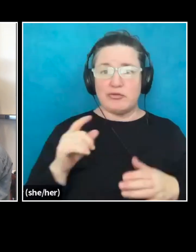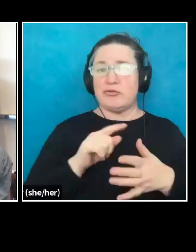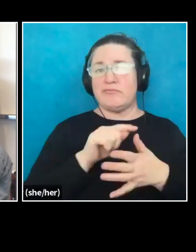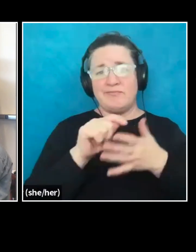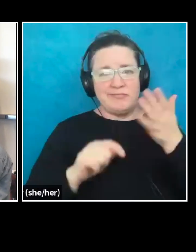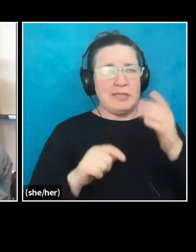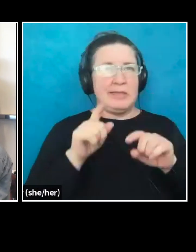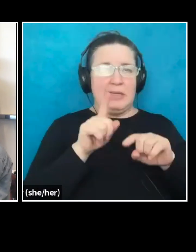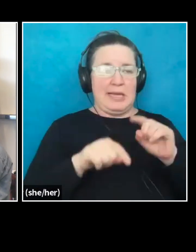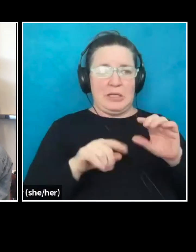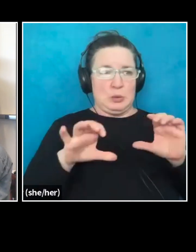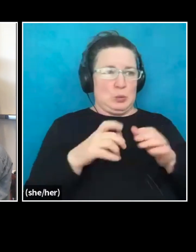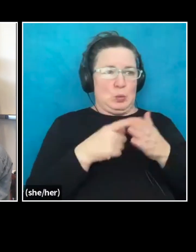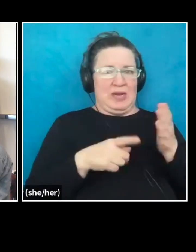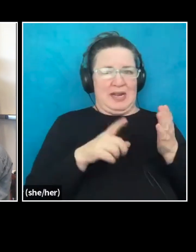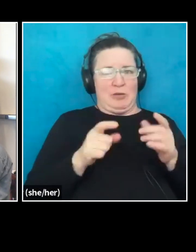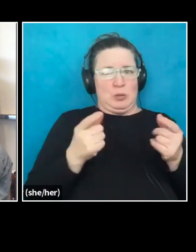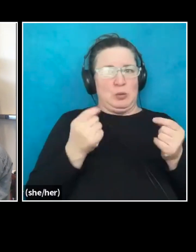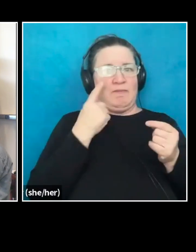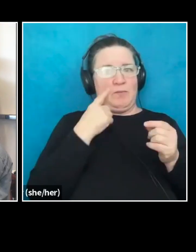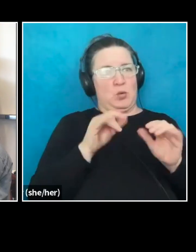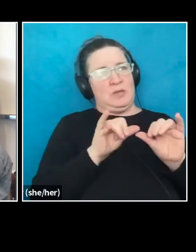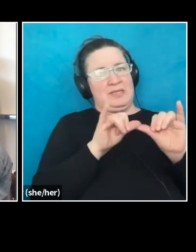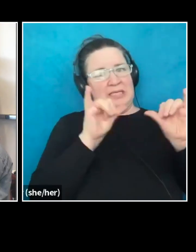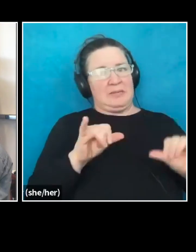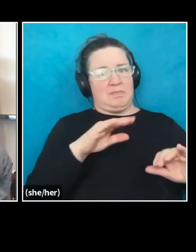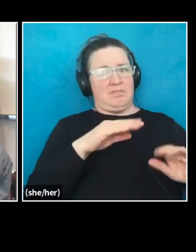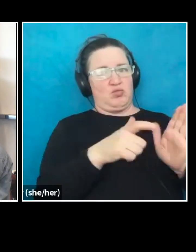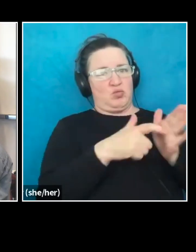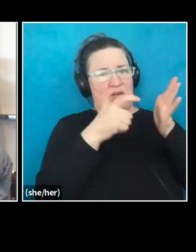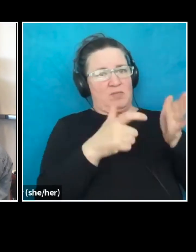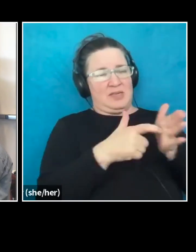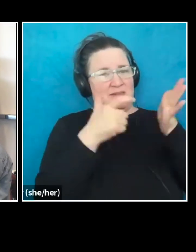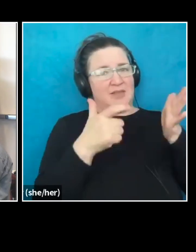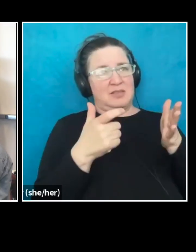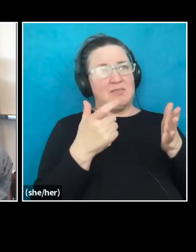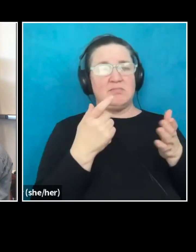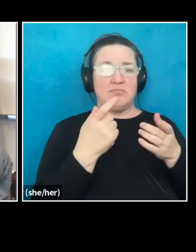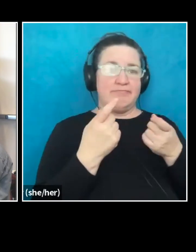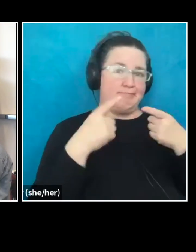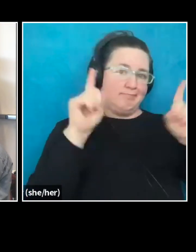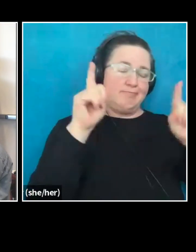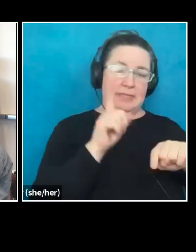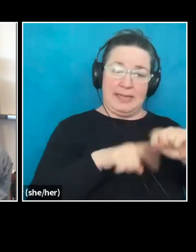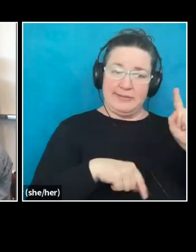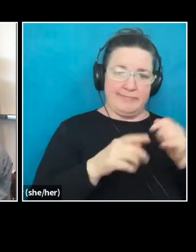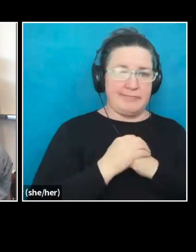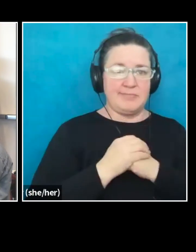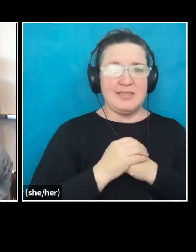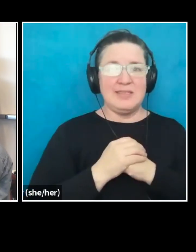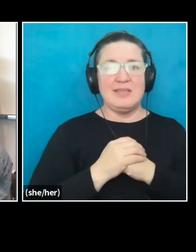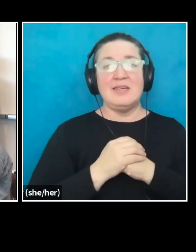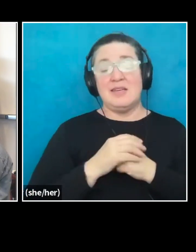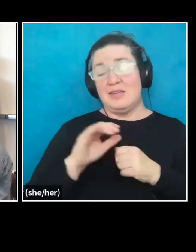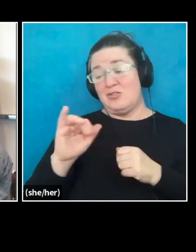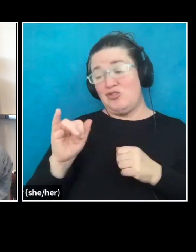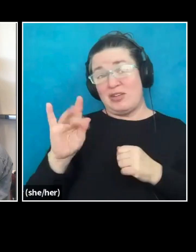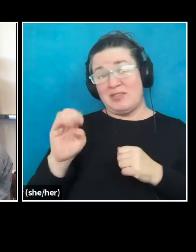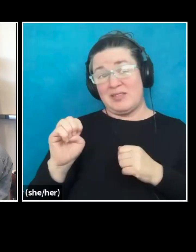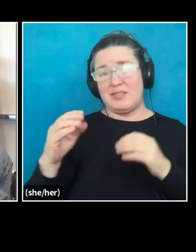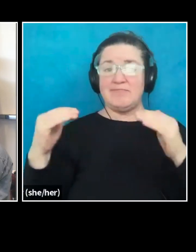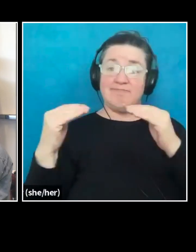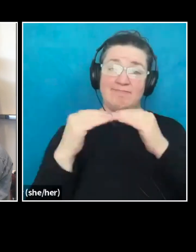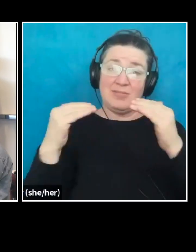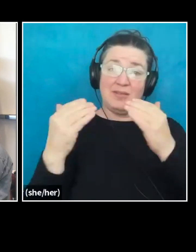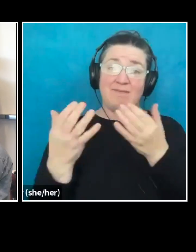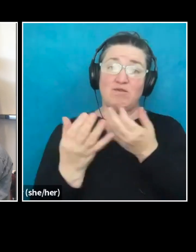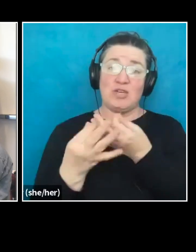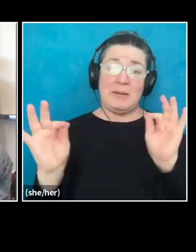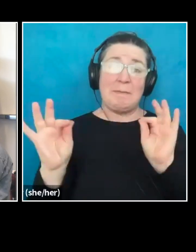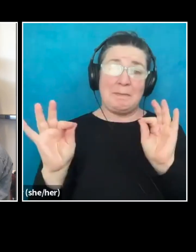in the justice uh world, it actually is freedom um having sometimes access to transportation.